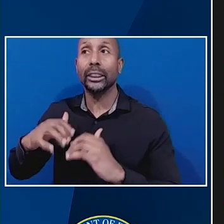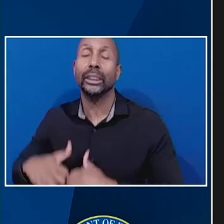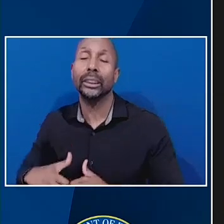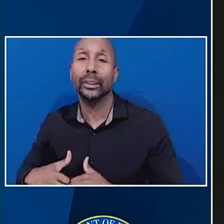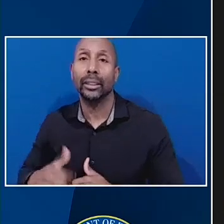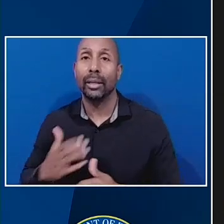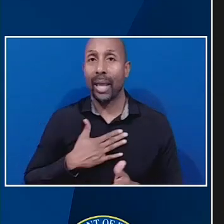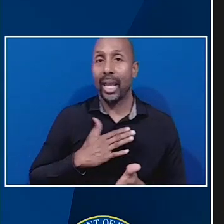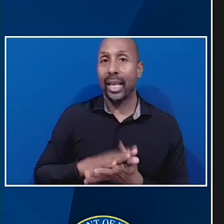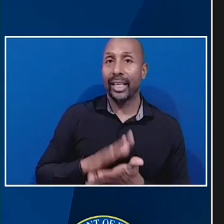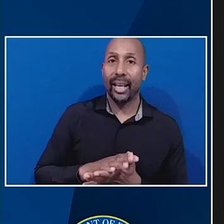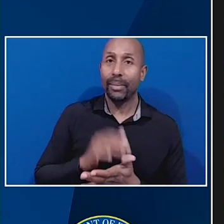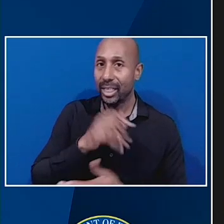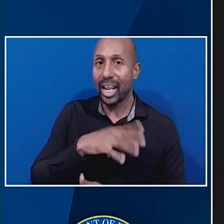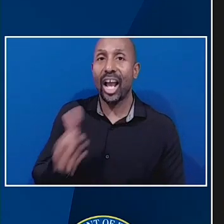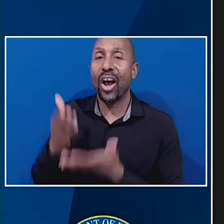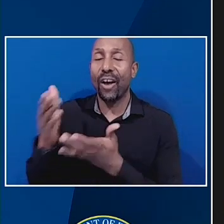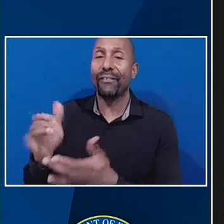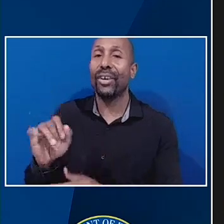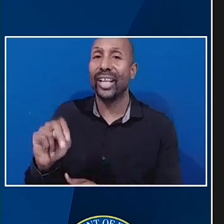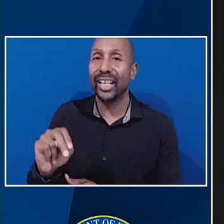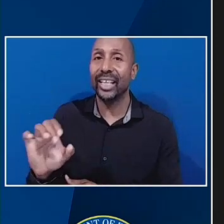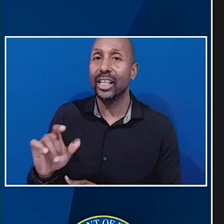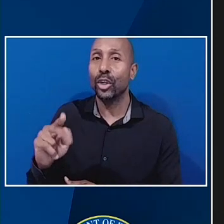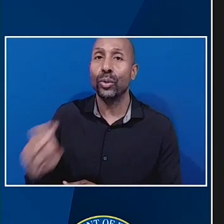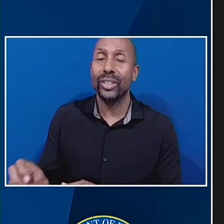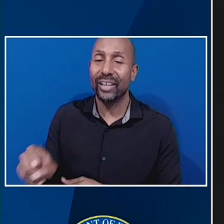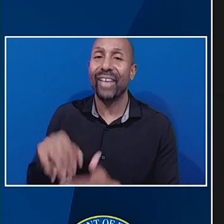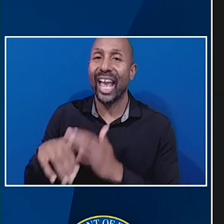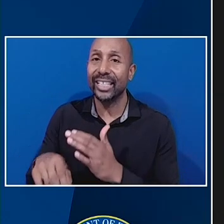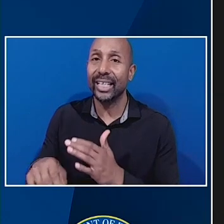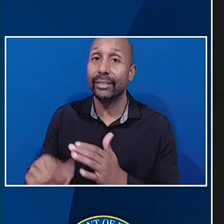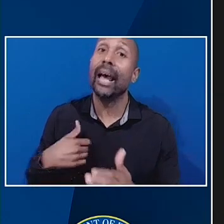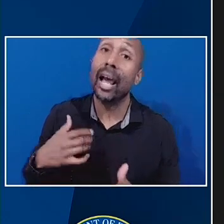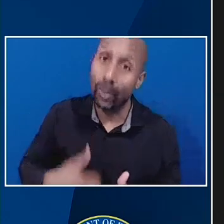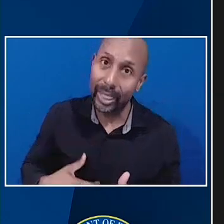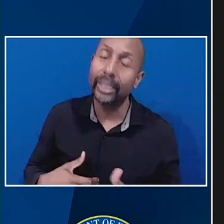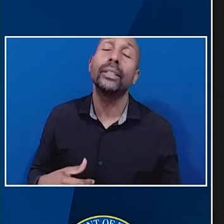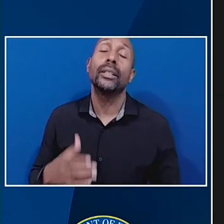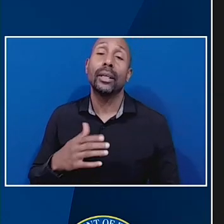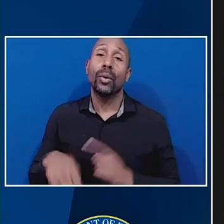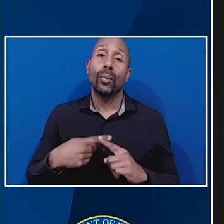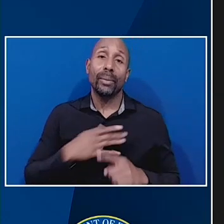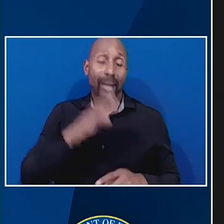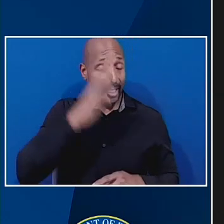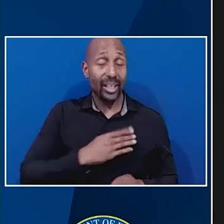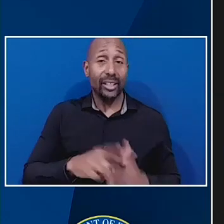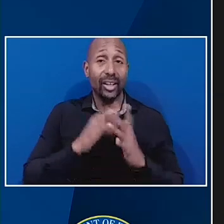inclusive access, but I wish we did. When my son started college last year, his school had inclusive access and it was